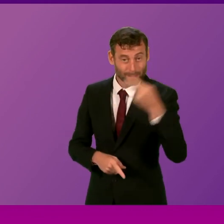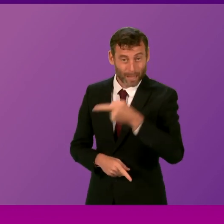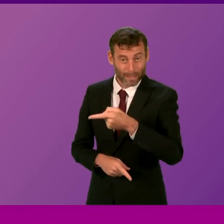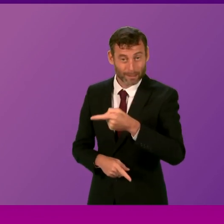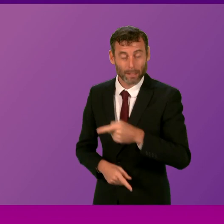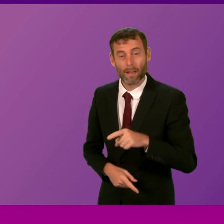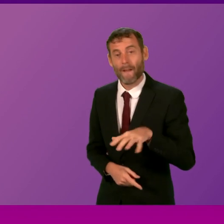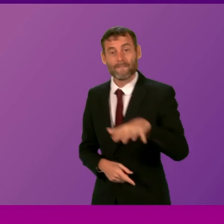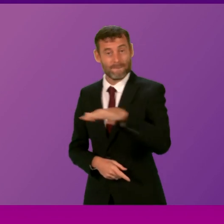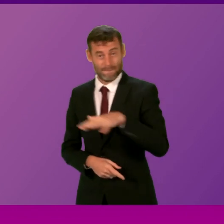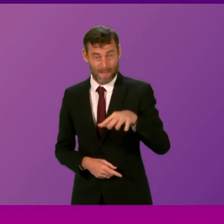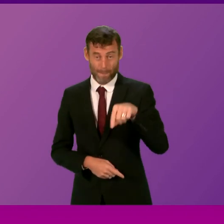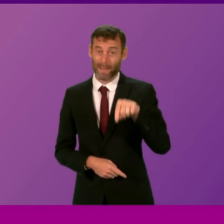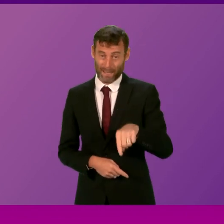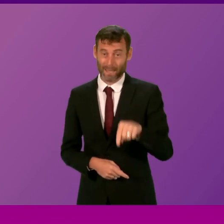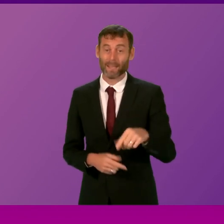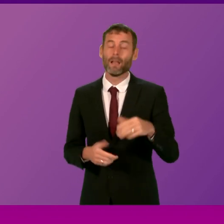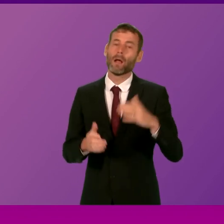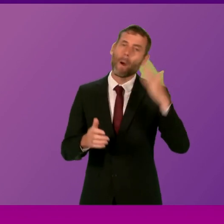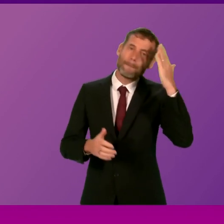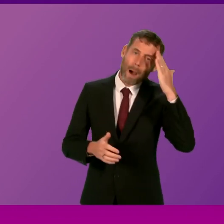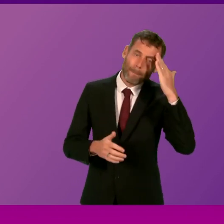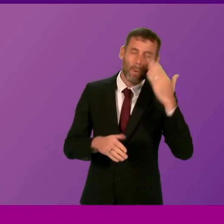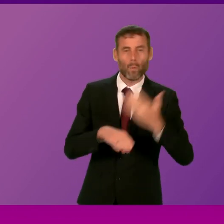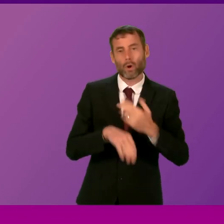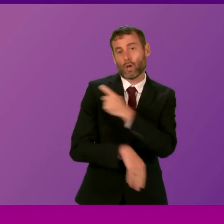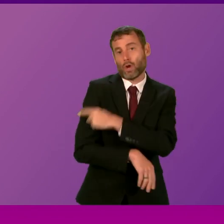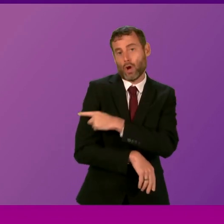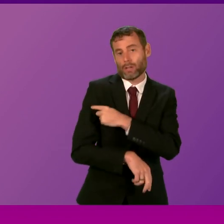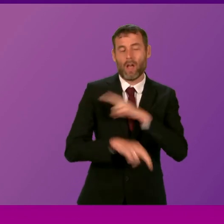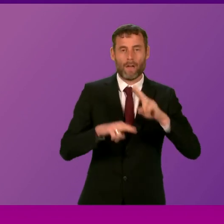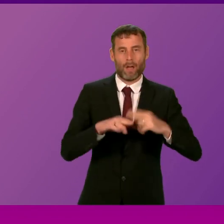family in Cambuslang. The mum is a nurse, the dad is a teacher and they have two young